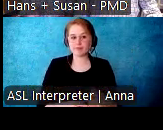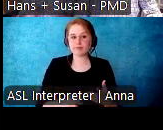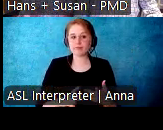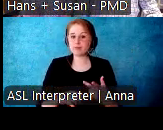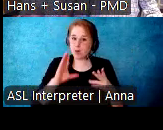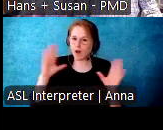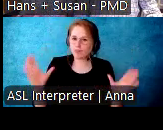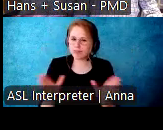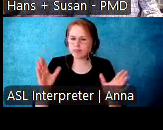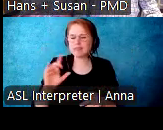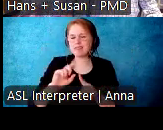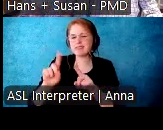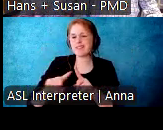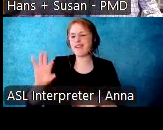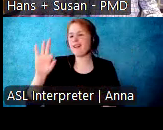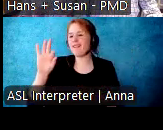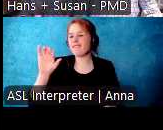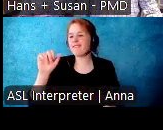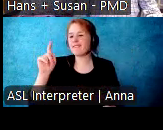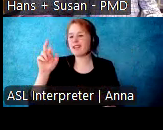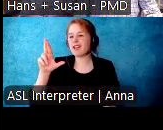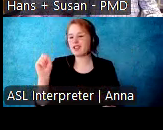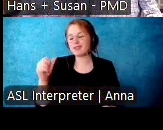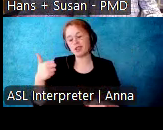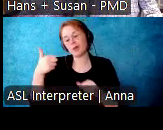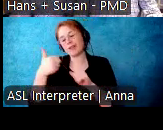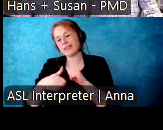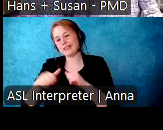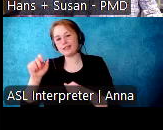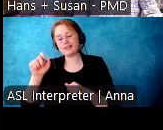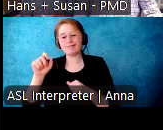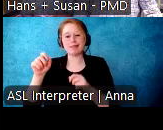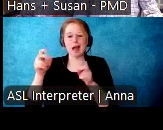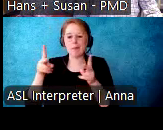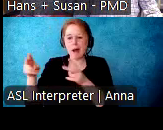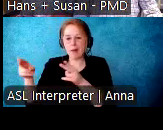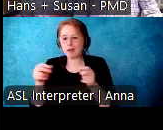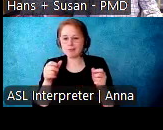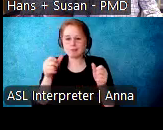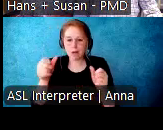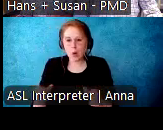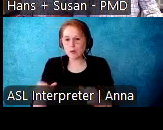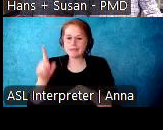Not every TV spot can say it all, of course, but we mix it up to promote features, continue